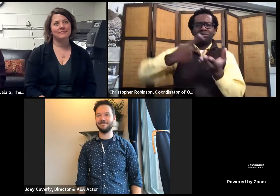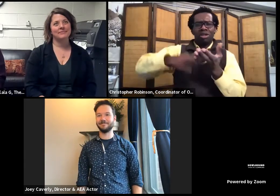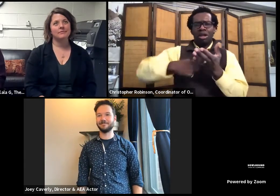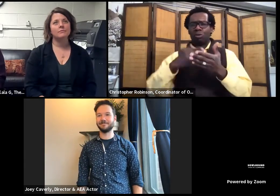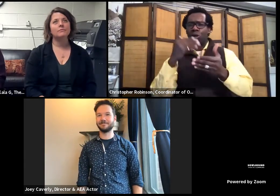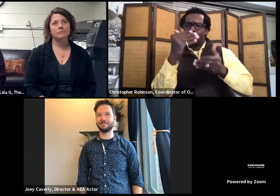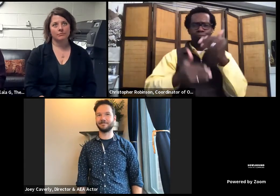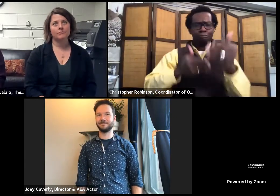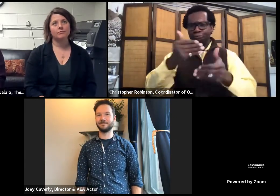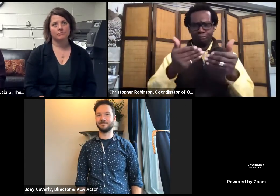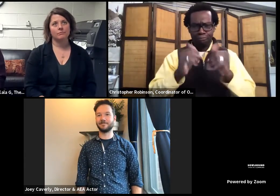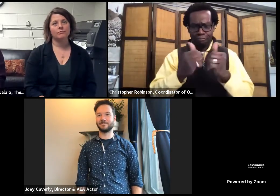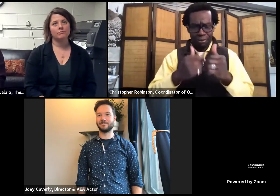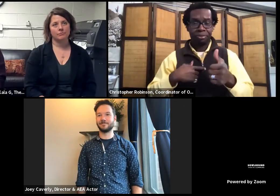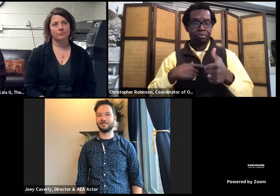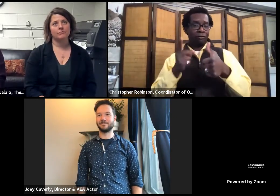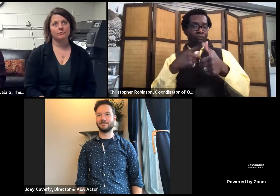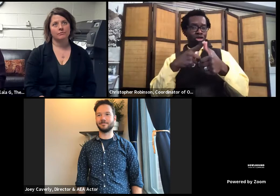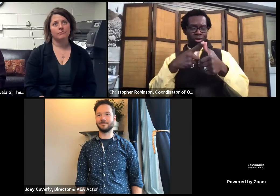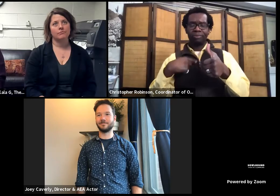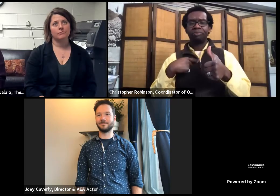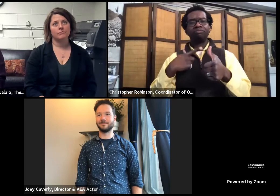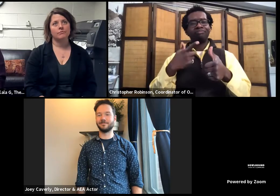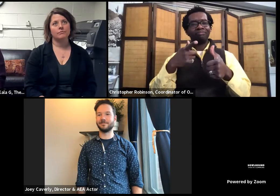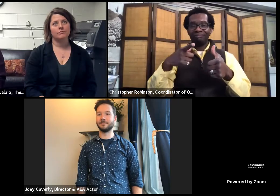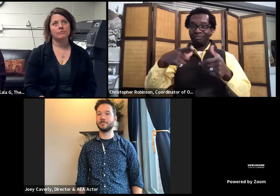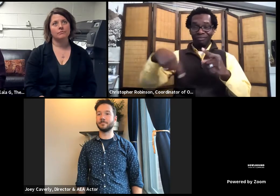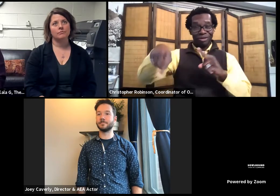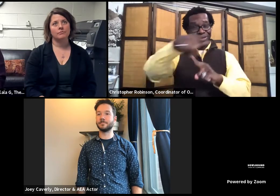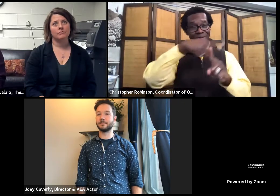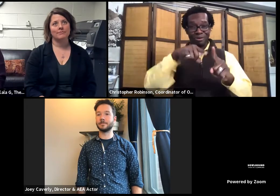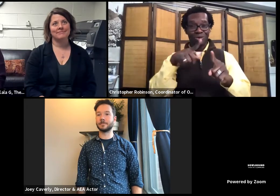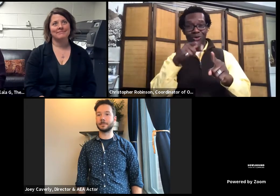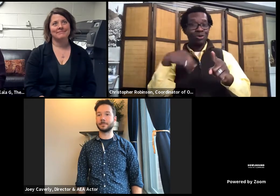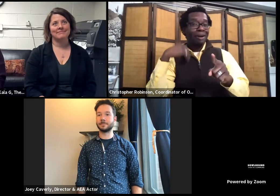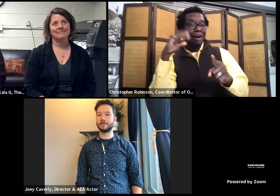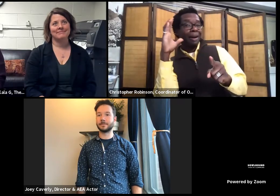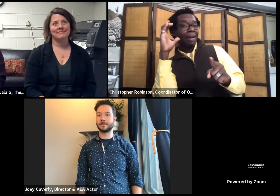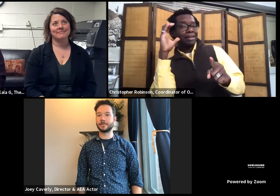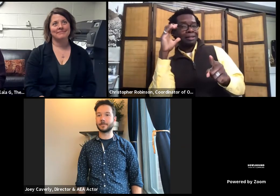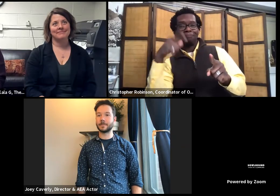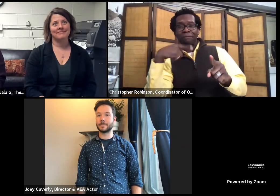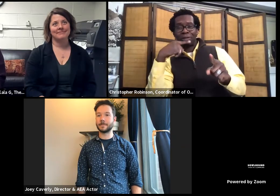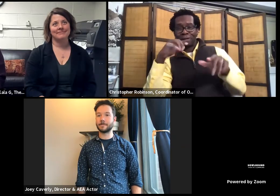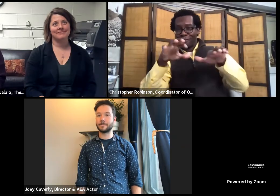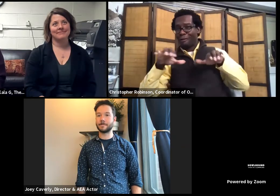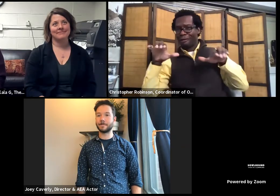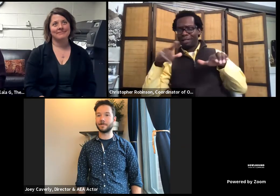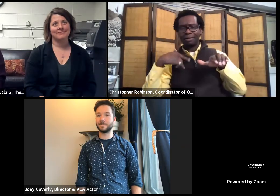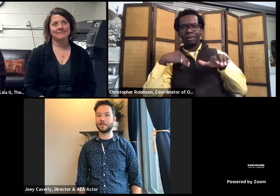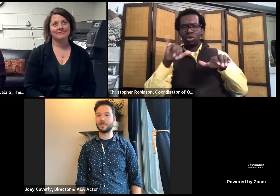So to set up how this discussion will proceed, I wanna first give our hearing audience a little bit